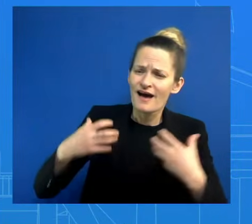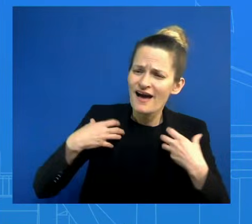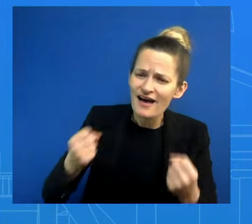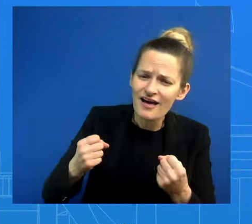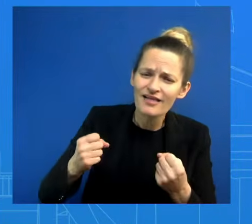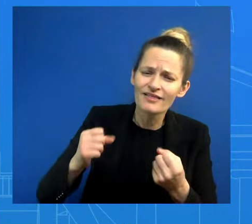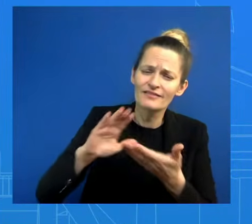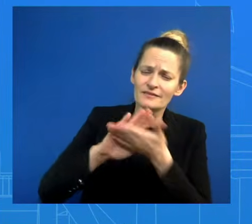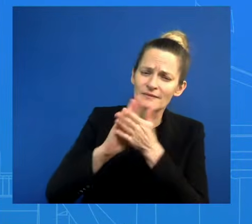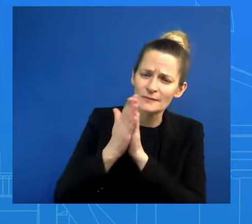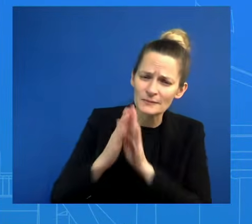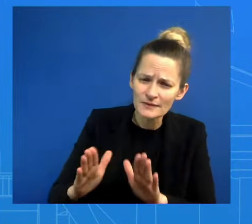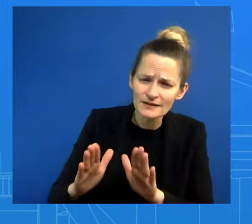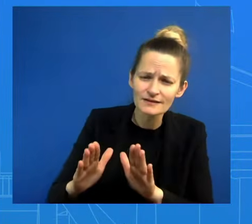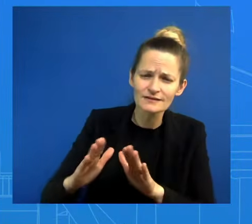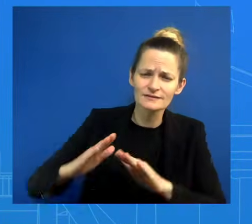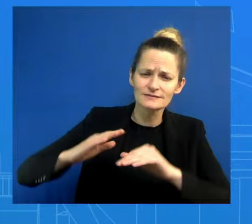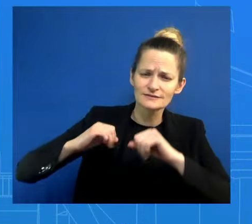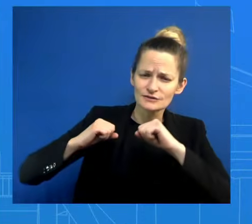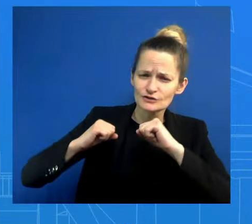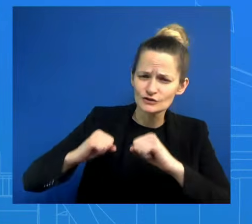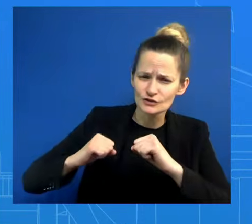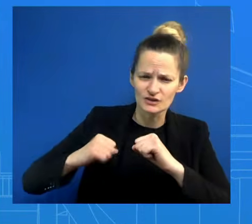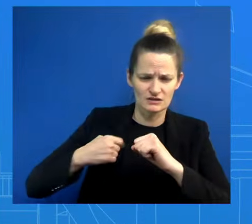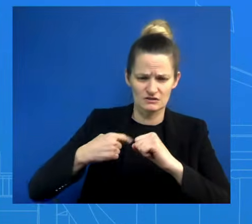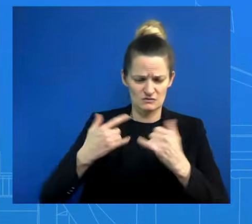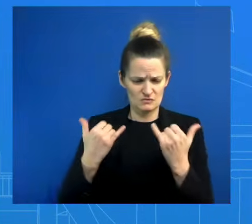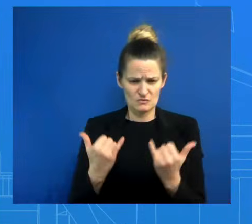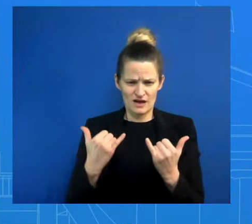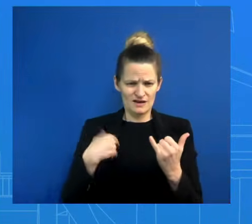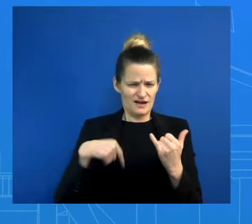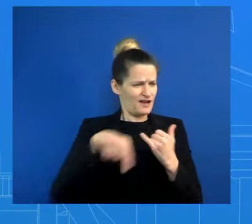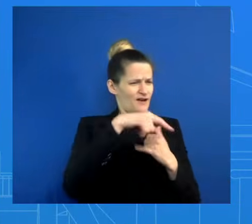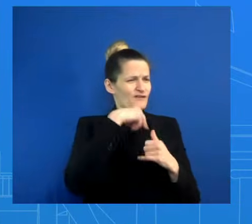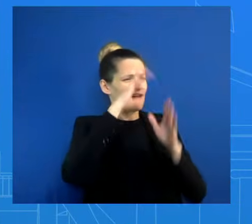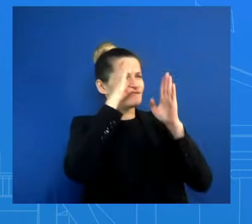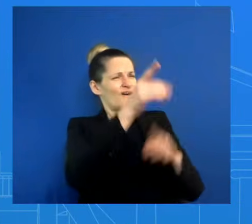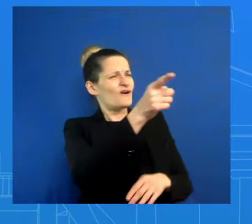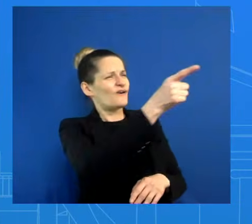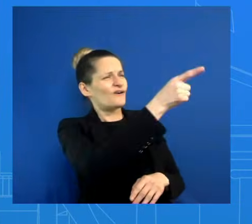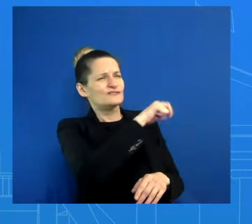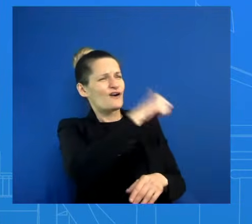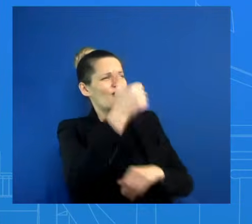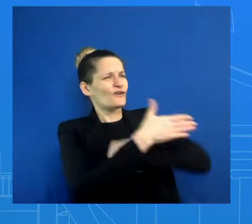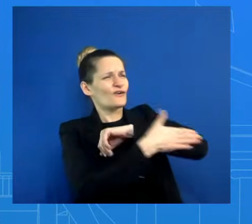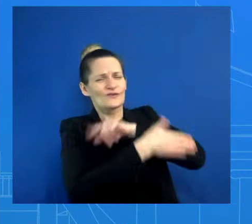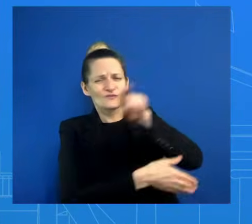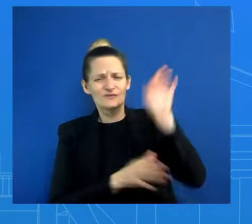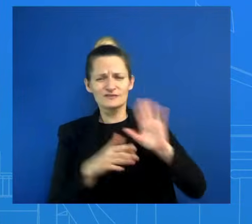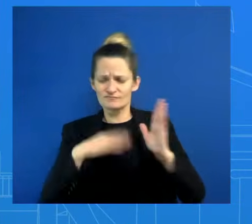Okay. Go ahead. The Press: Can you provide any updates on what the President is doing to push forward the government spending bill?